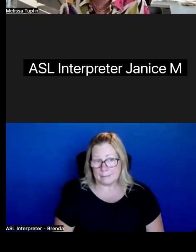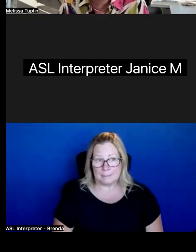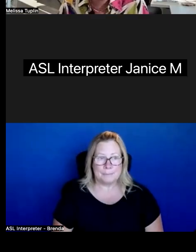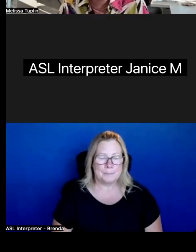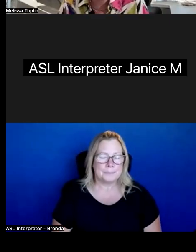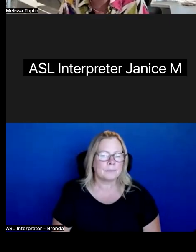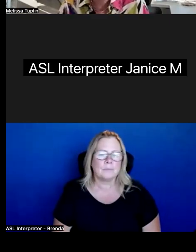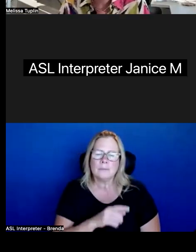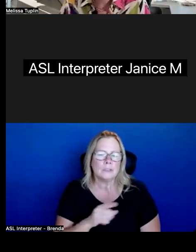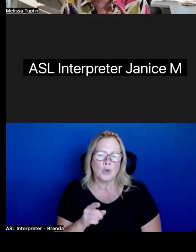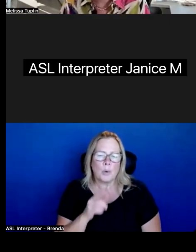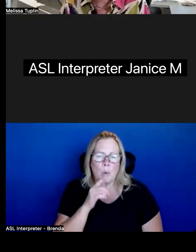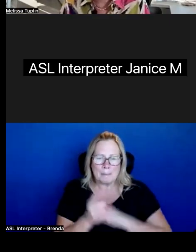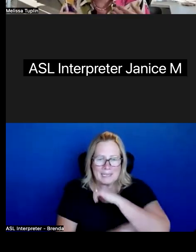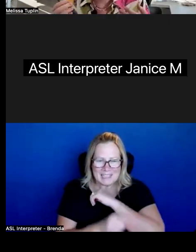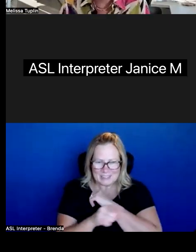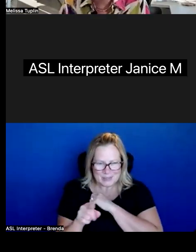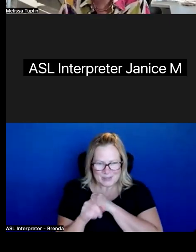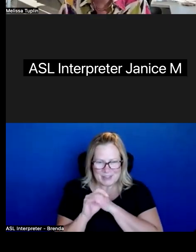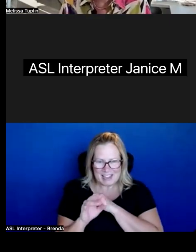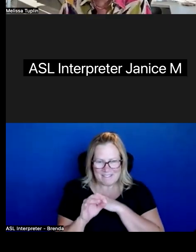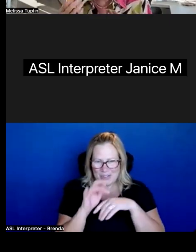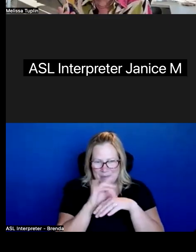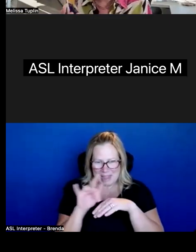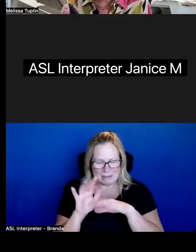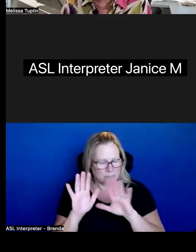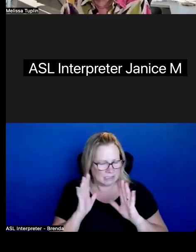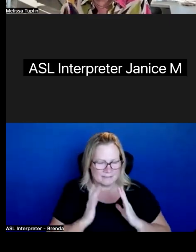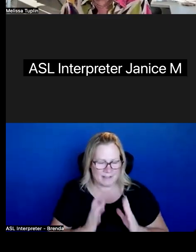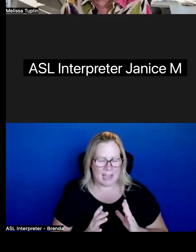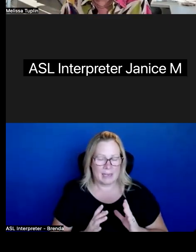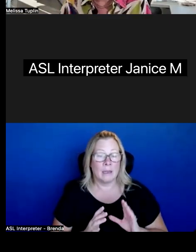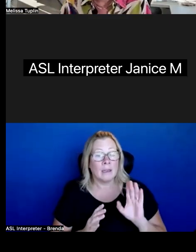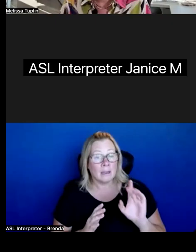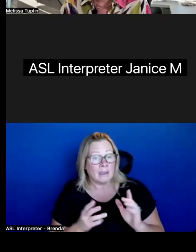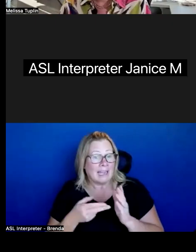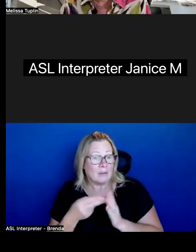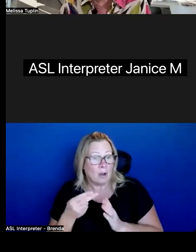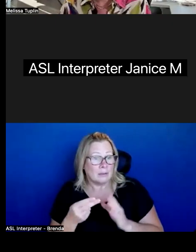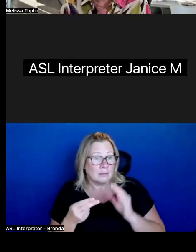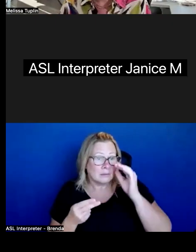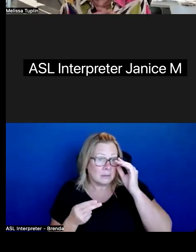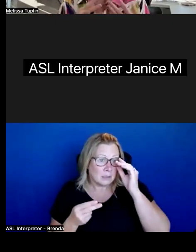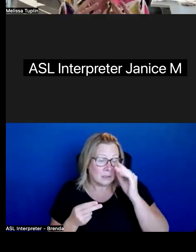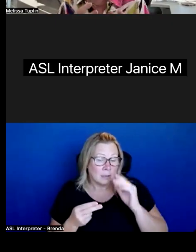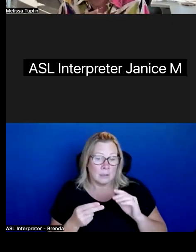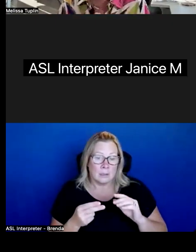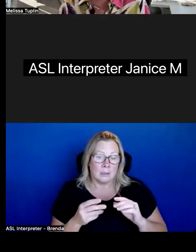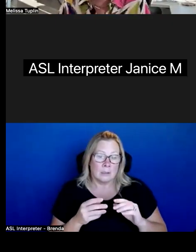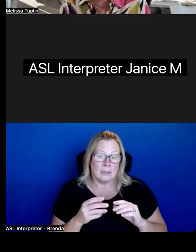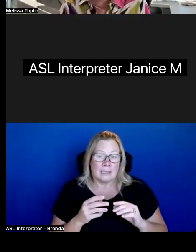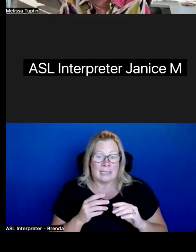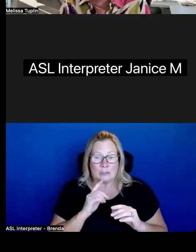going to be penalized if those sections are blank. And in fact, it speaks better to your organization